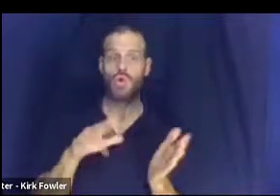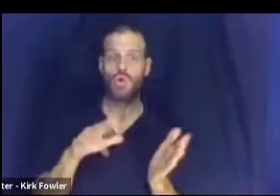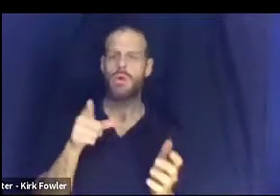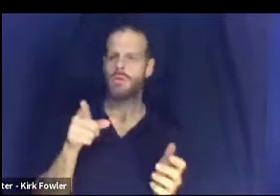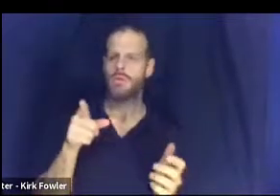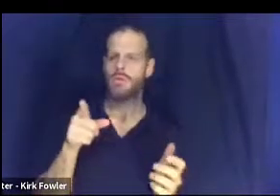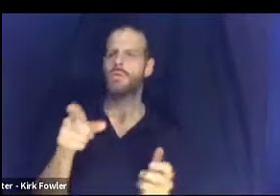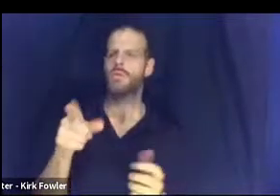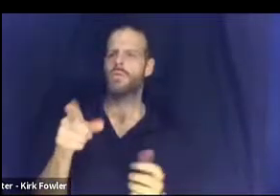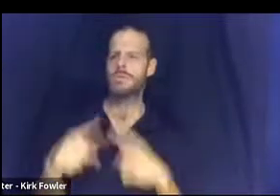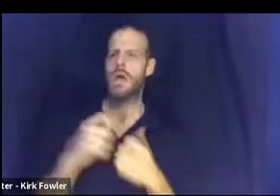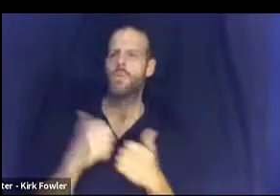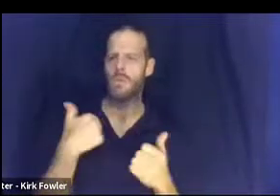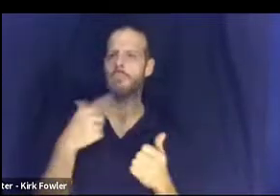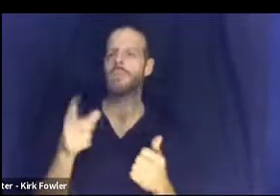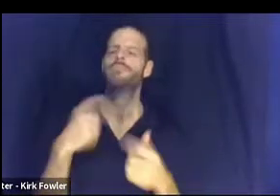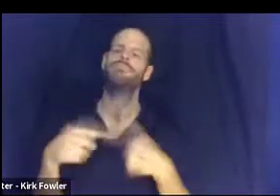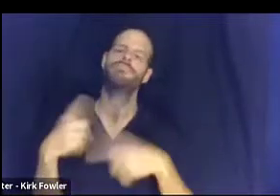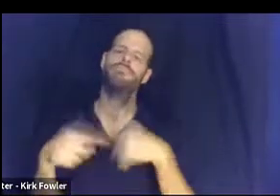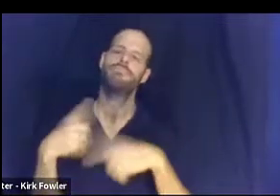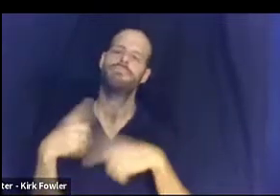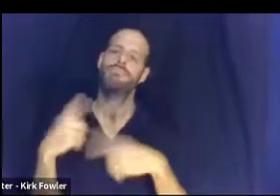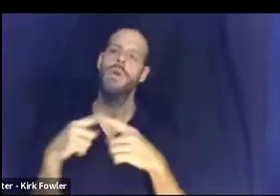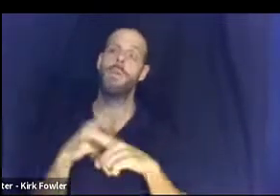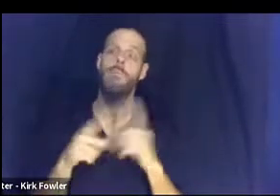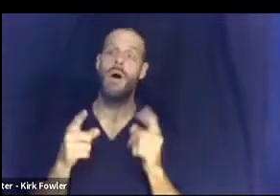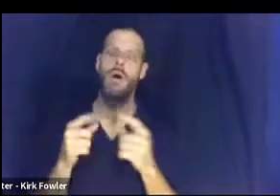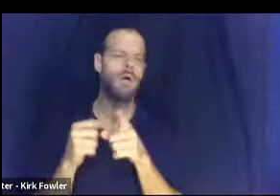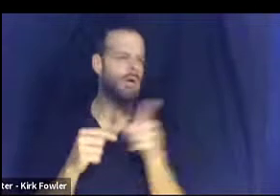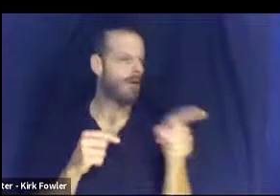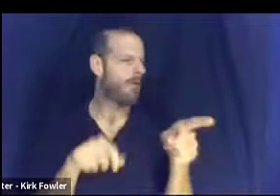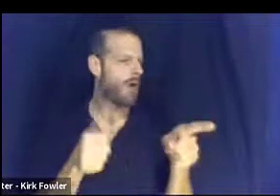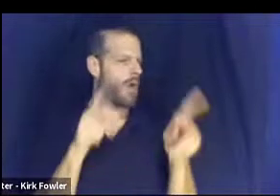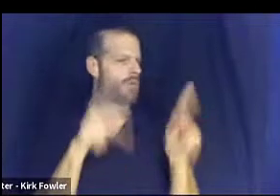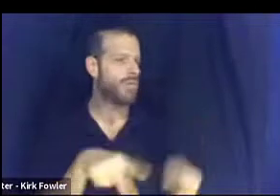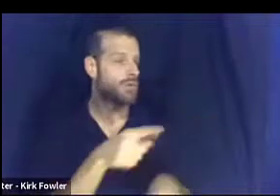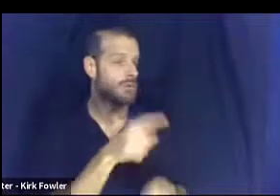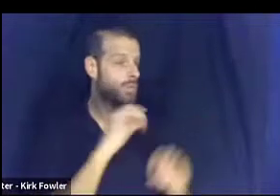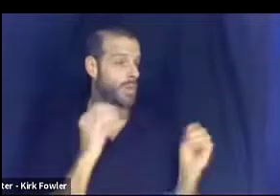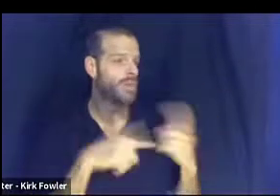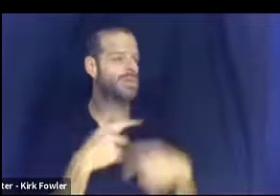but I'm not gonna do that with anyone else. So, it's important as a communication partner